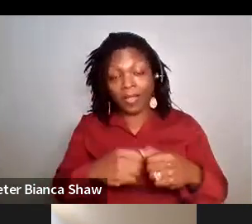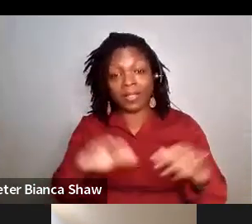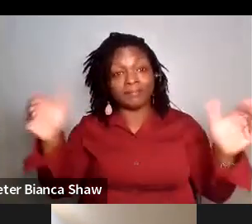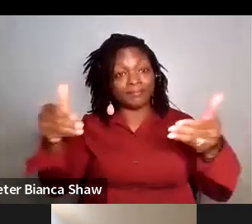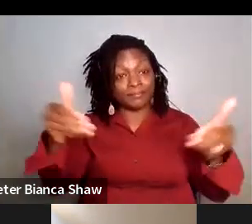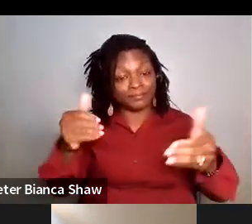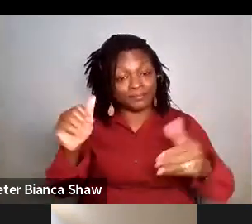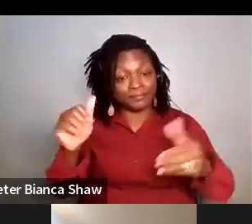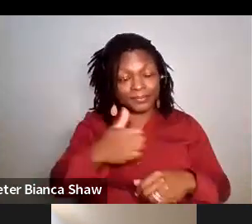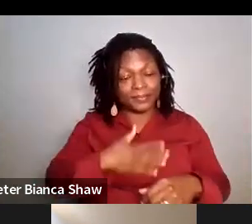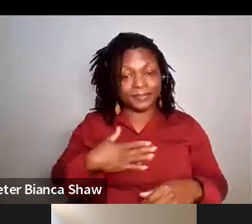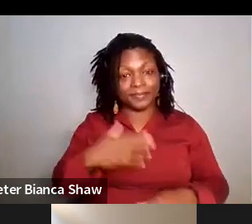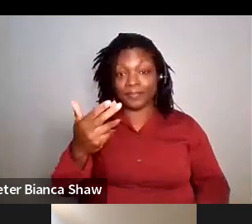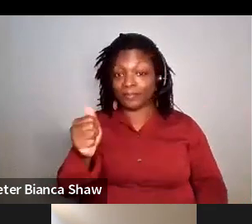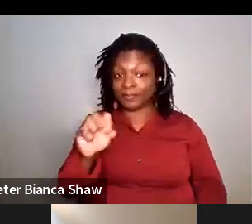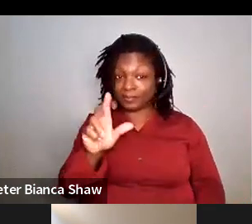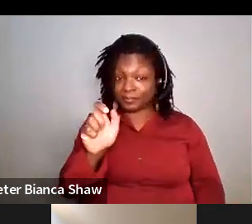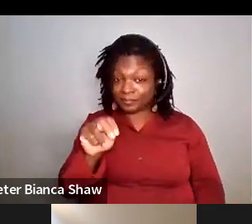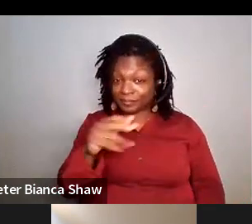My name is Harlan Causer the second.